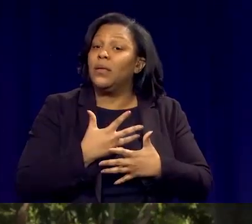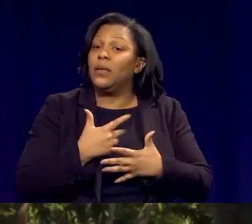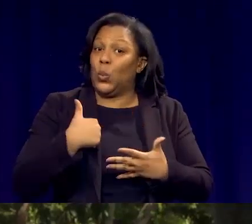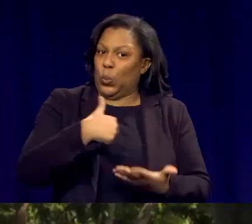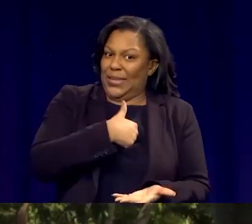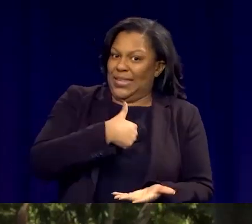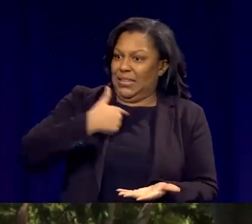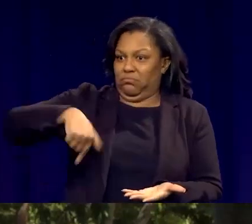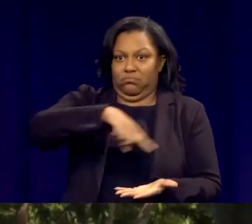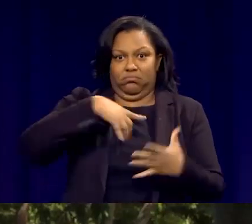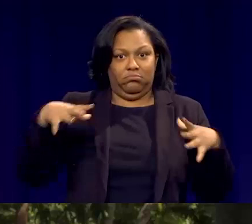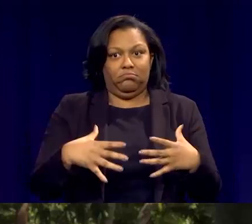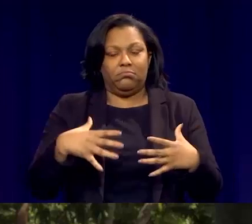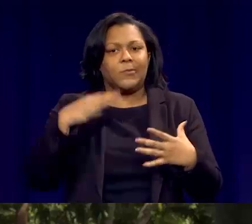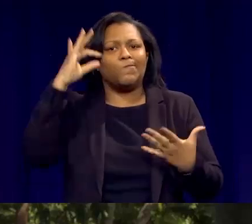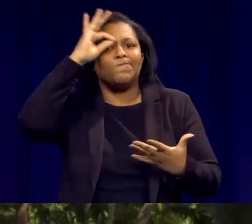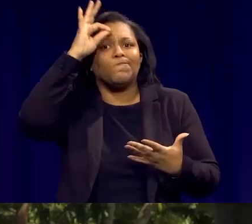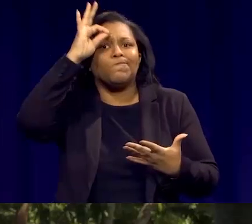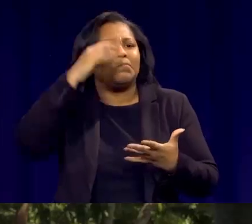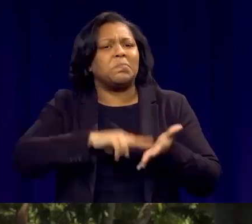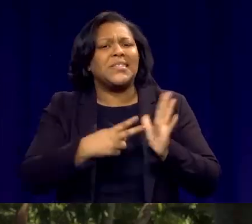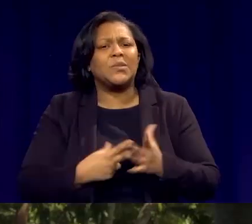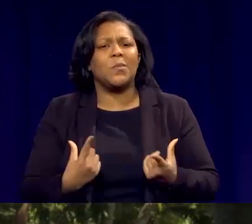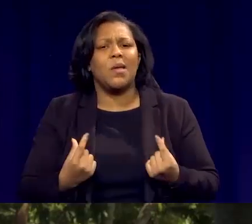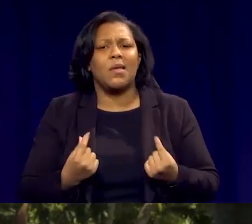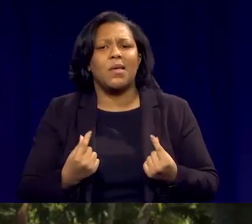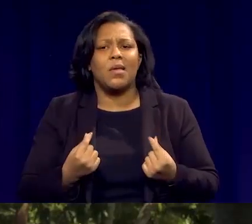really know what post-COVID really means.